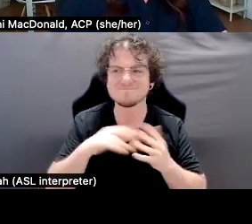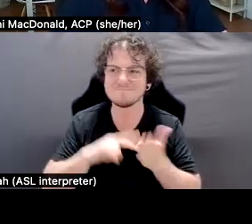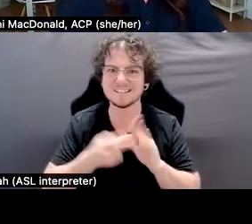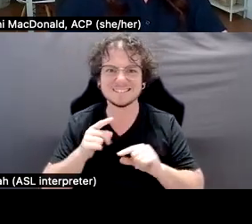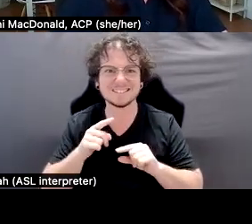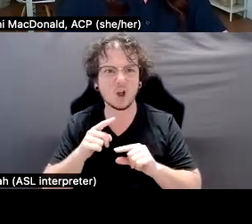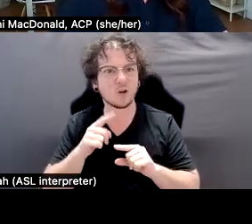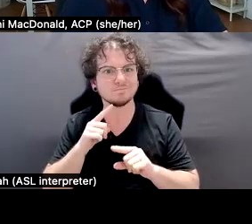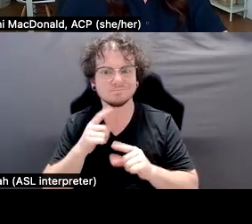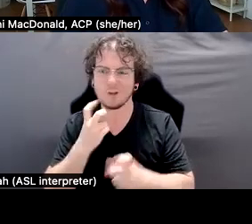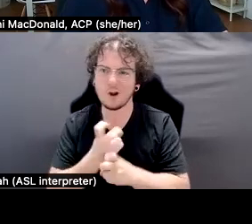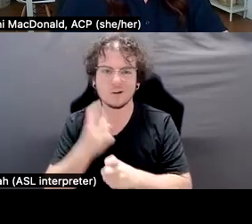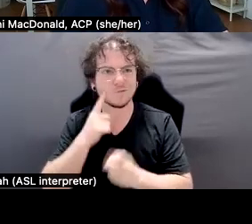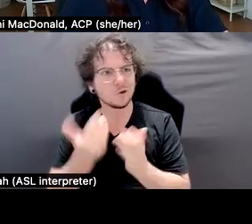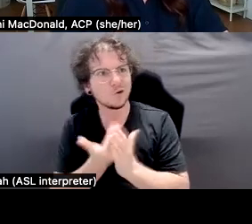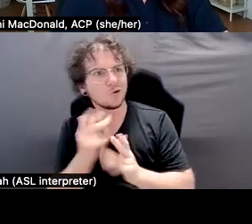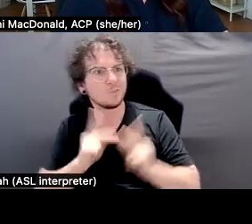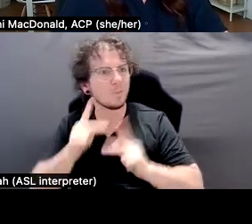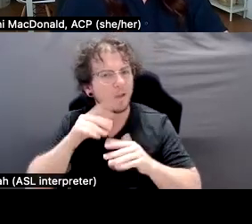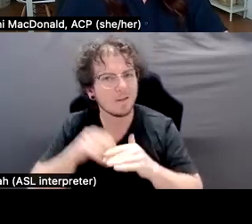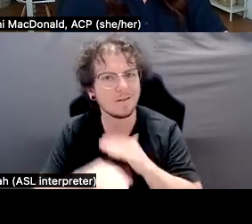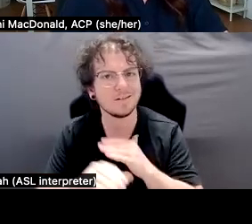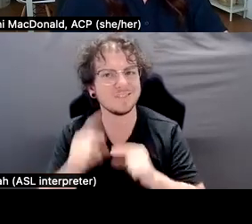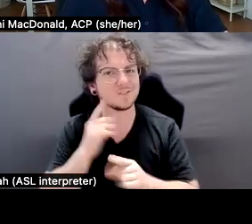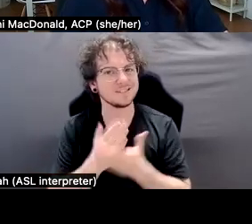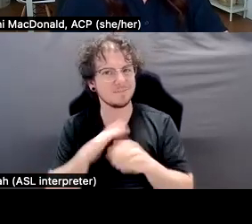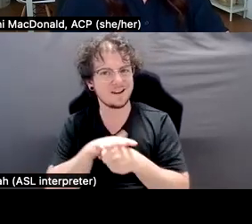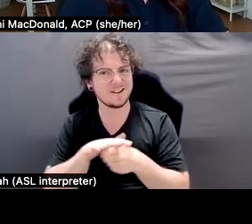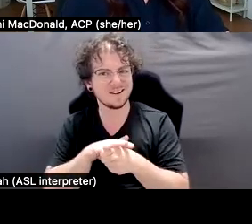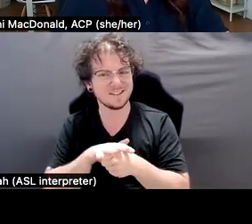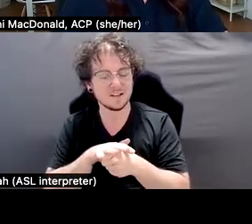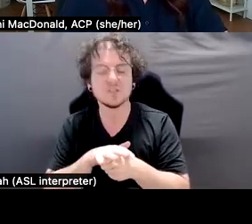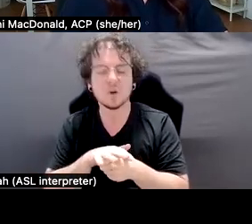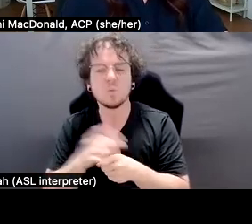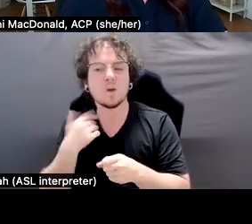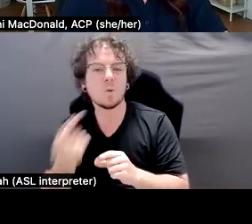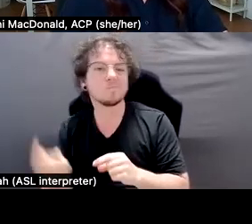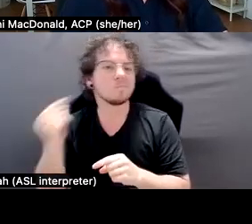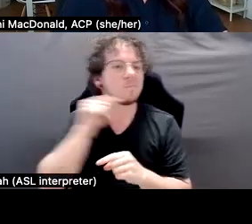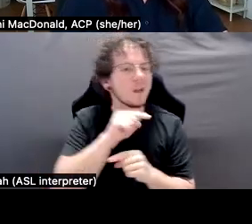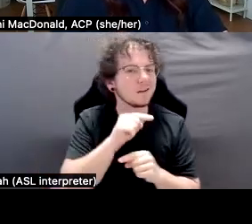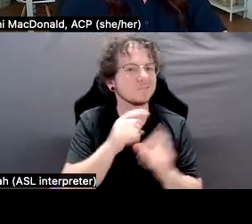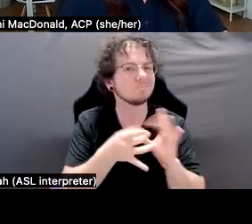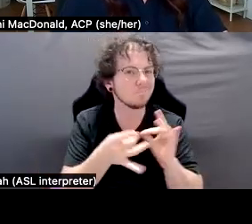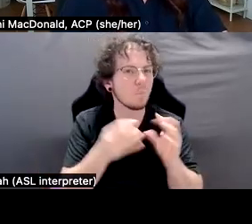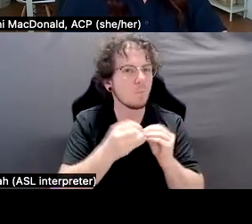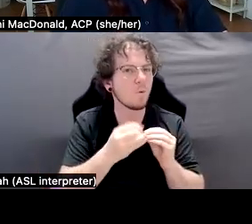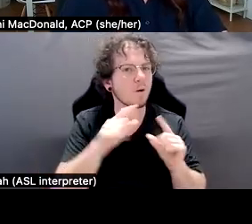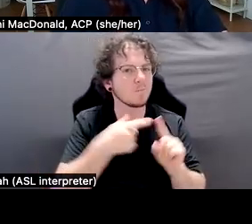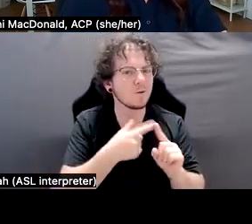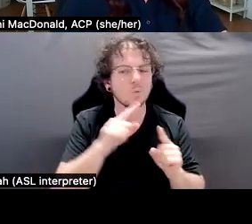we'll go back to these demographic points as we dig deeper into the salary data as well.